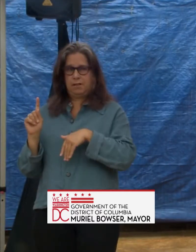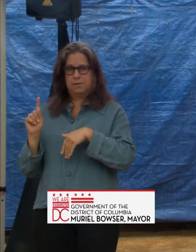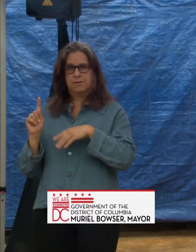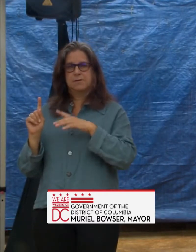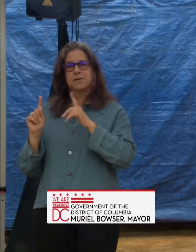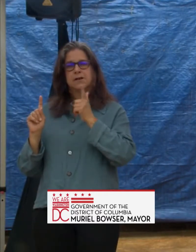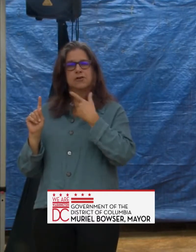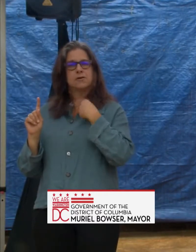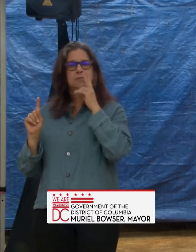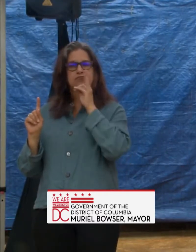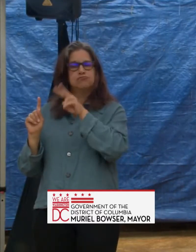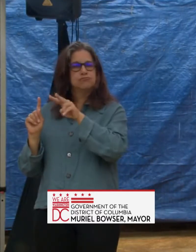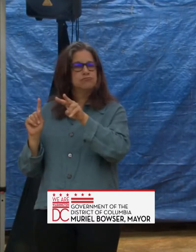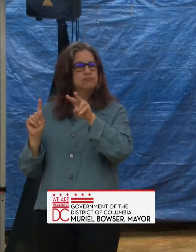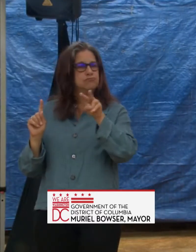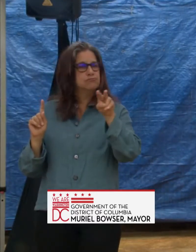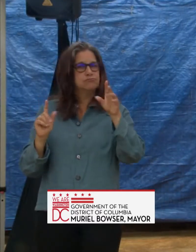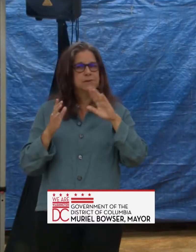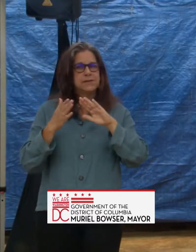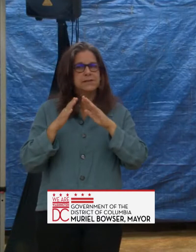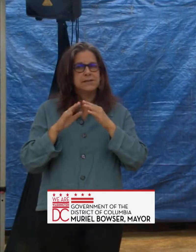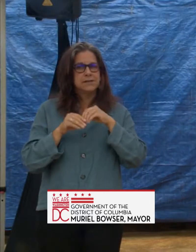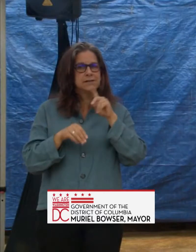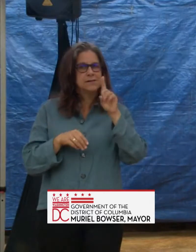OUR VISION FOR HOW TO MAKE THE CITY BETTER AND MAKE THE CITY